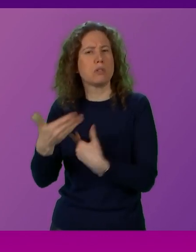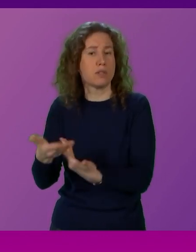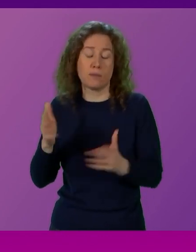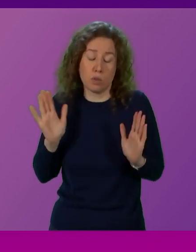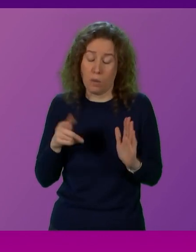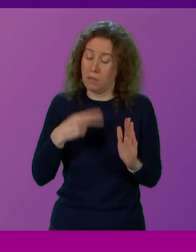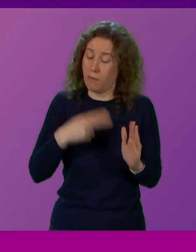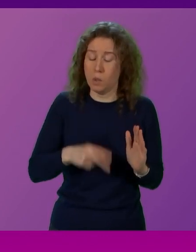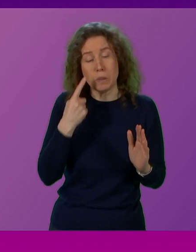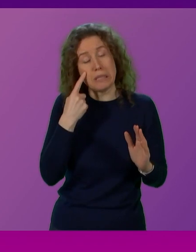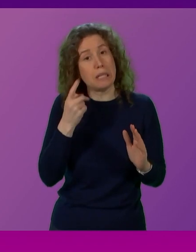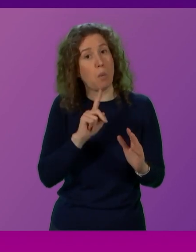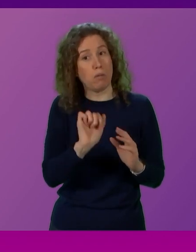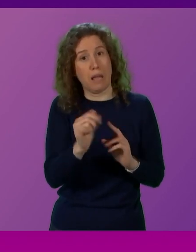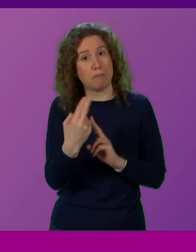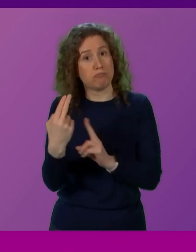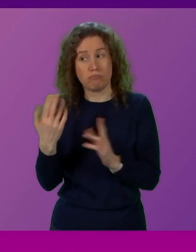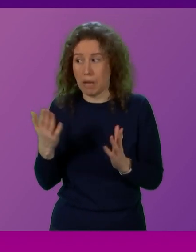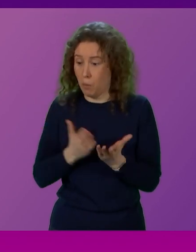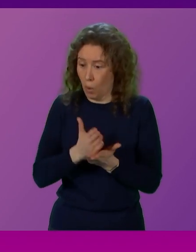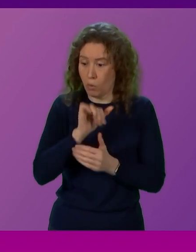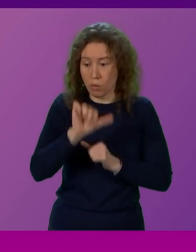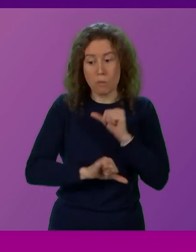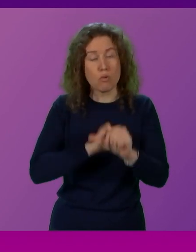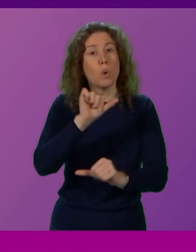This afternoon and during the remainder of the budget process, we will wait to see whether